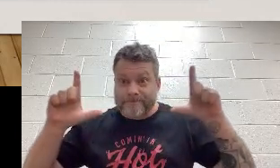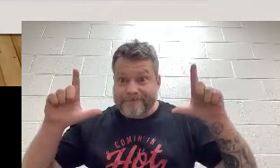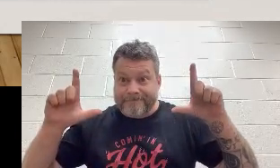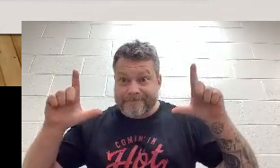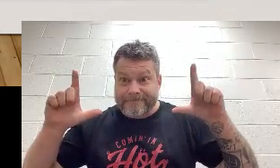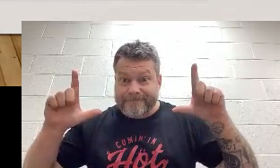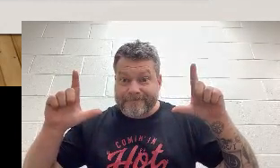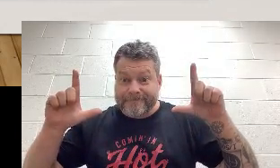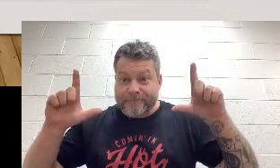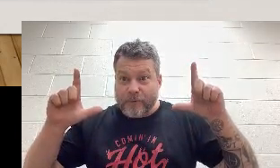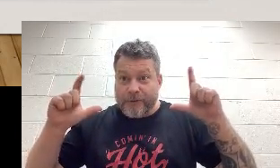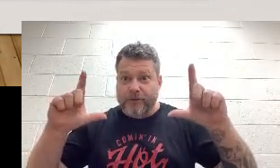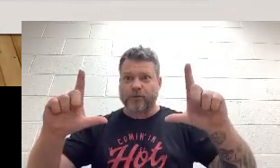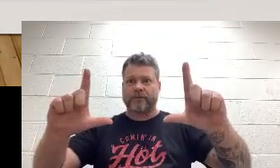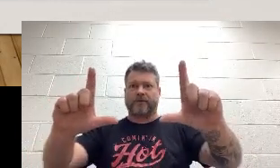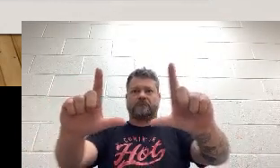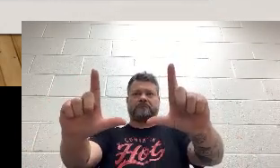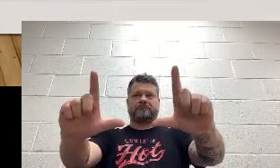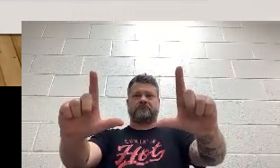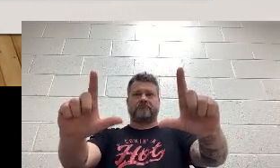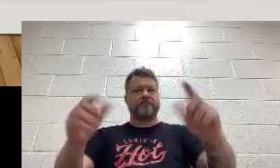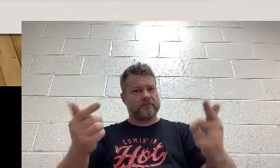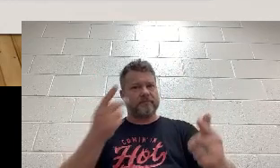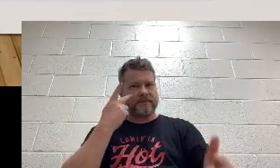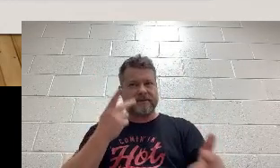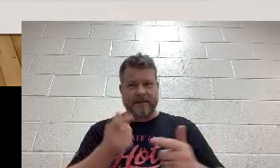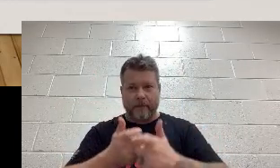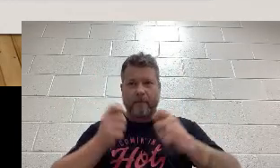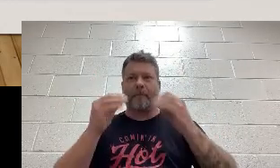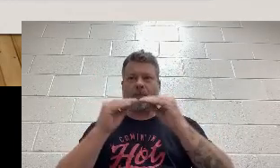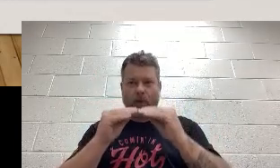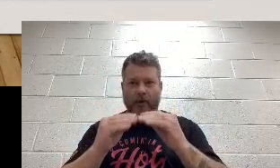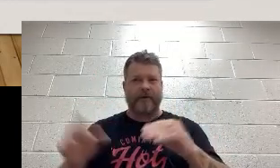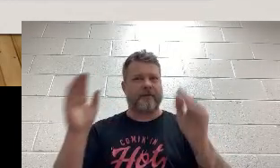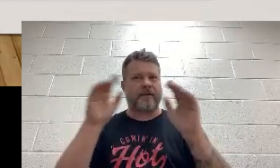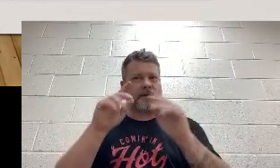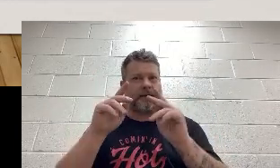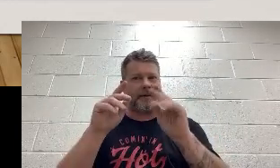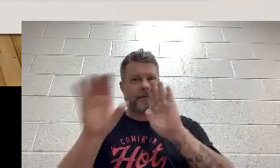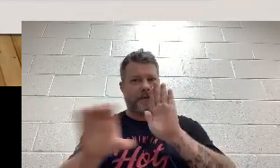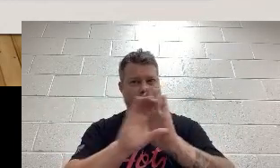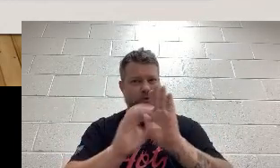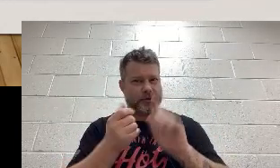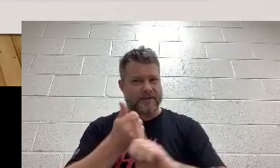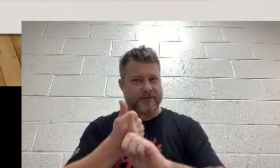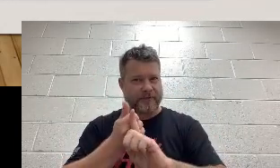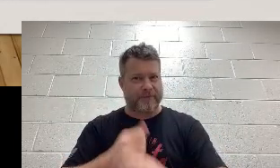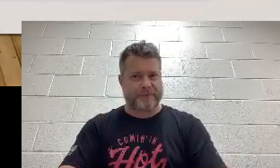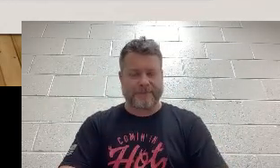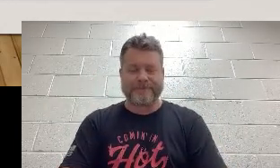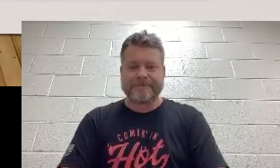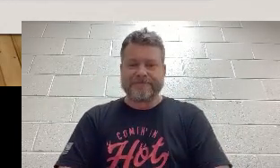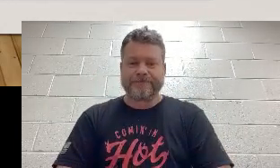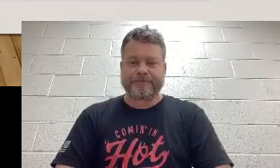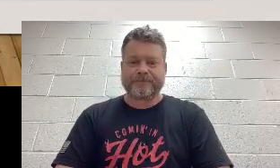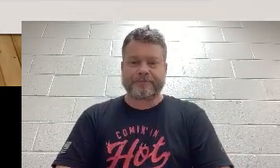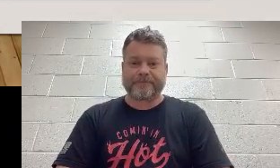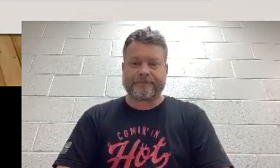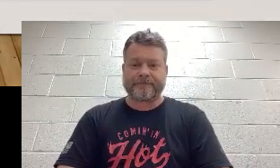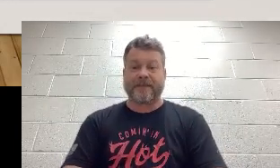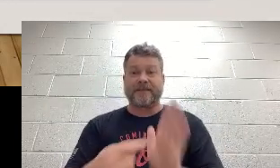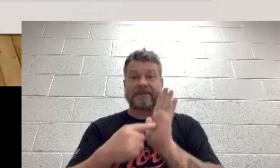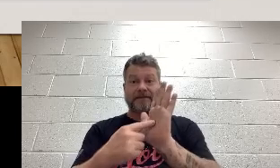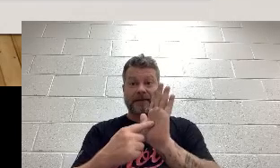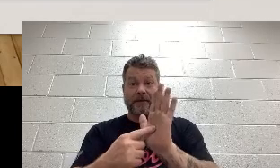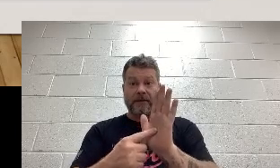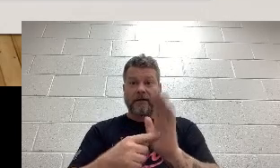bigger or you can zoom it out to see the entire picture. This is an example of the zoom and the